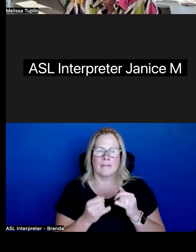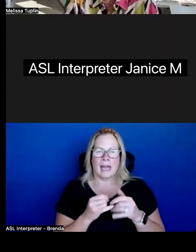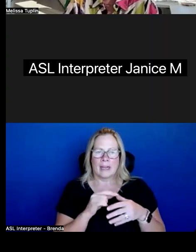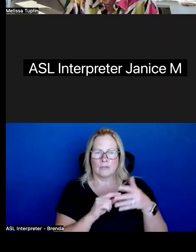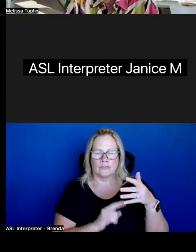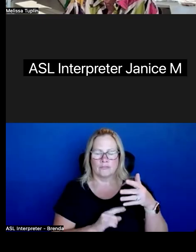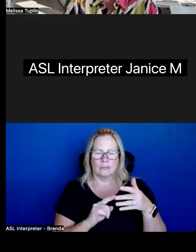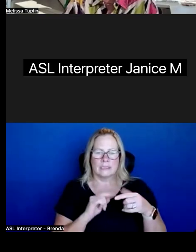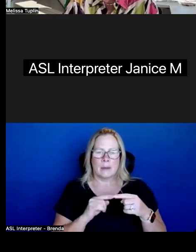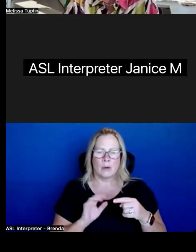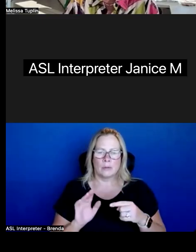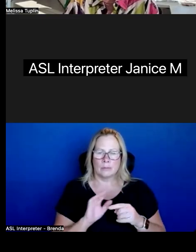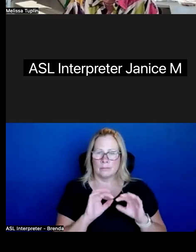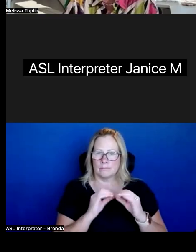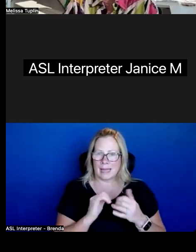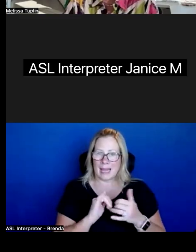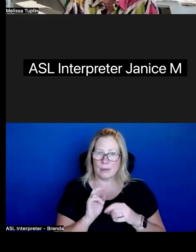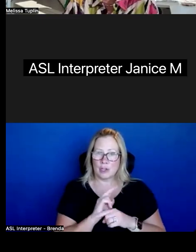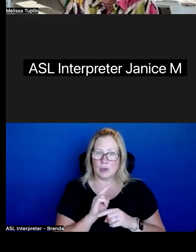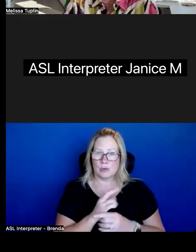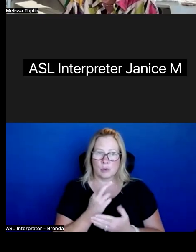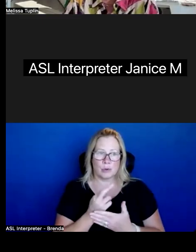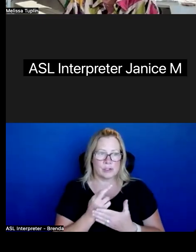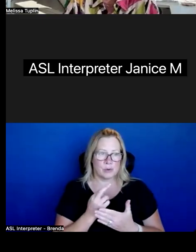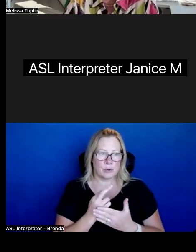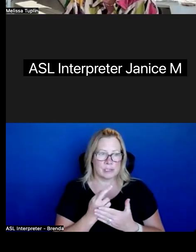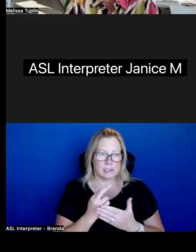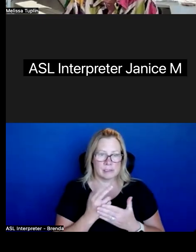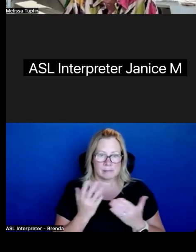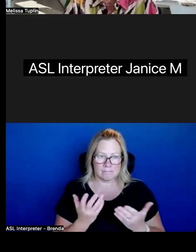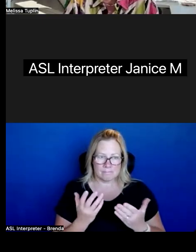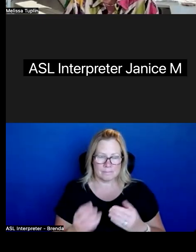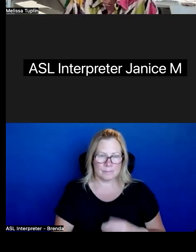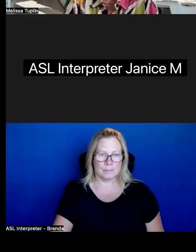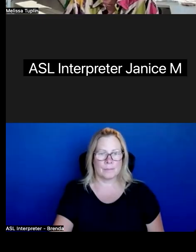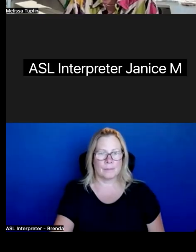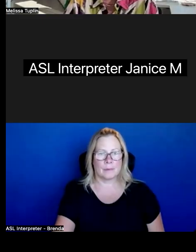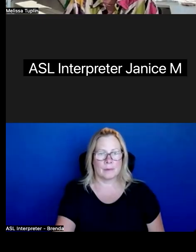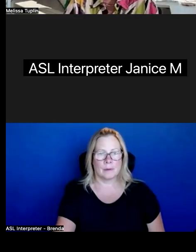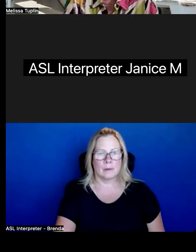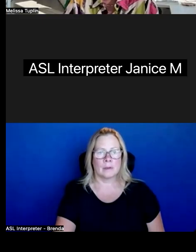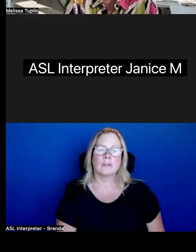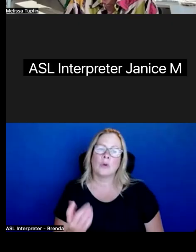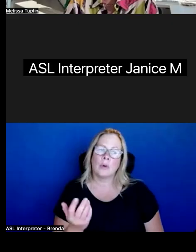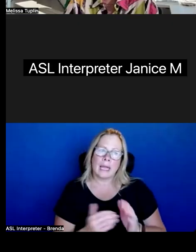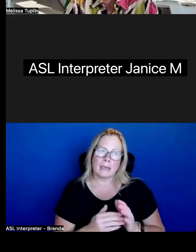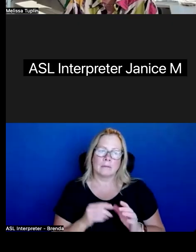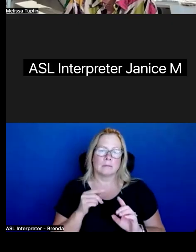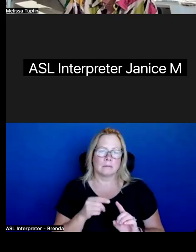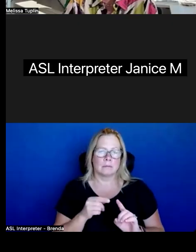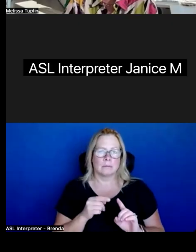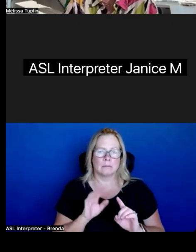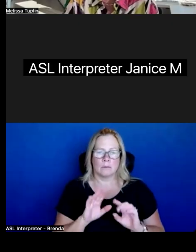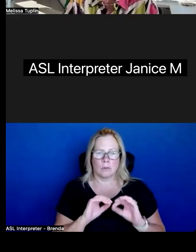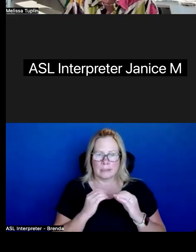wisely. In our four strategic directions, this is how your organization contributes to resources.